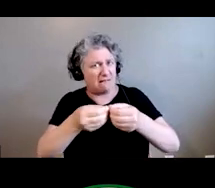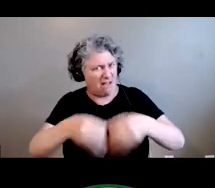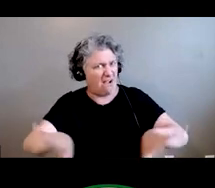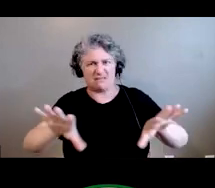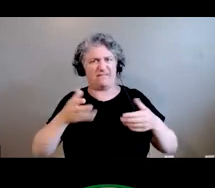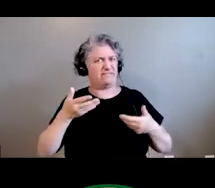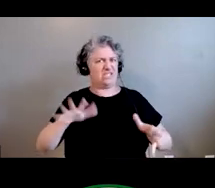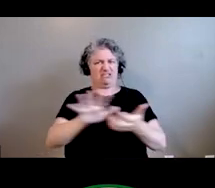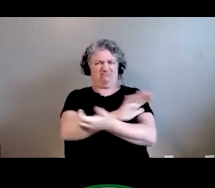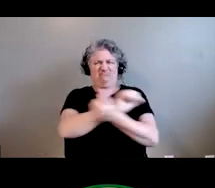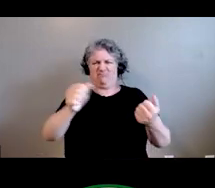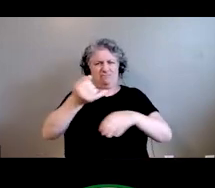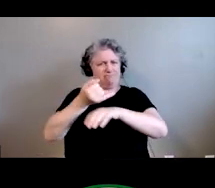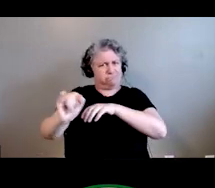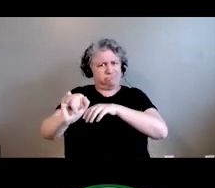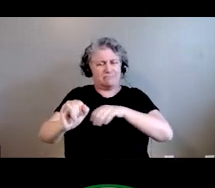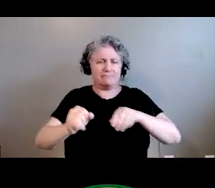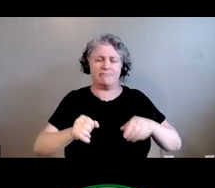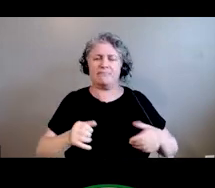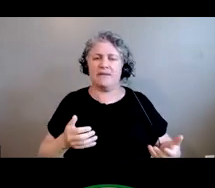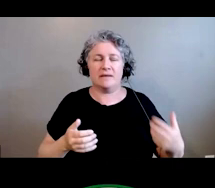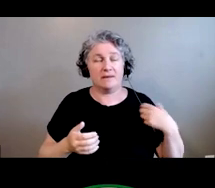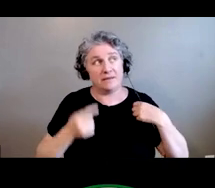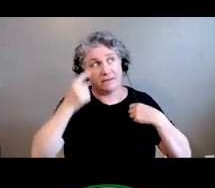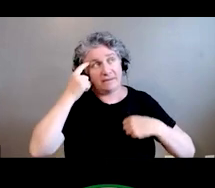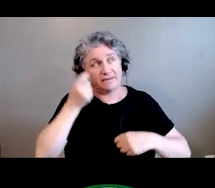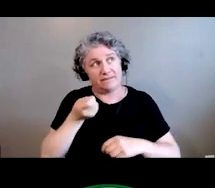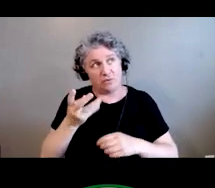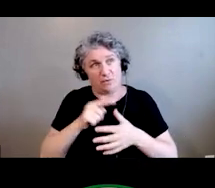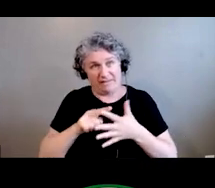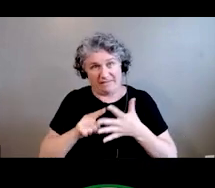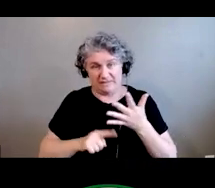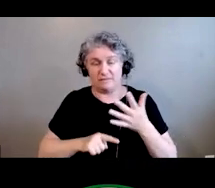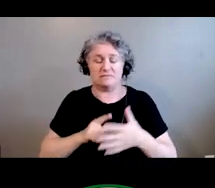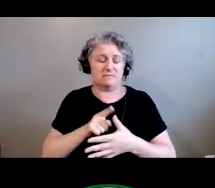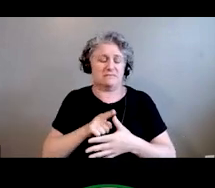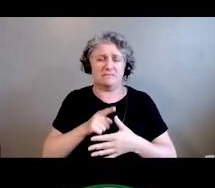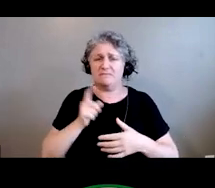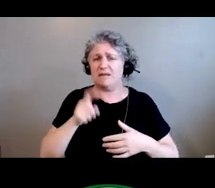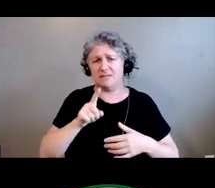We have to start thinking ahead. To, as again, Sabel said, like, how are we going to train